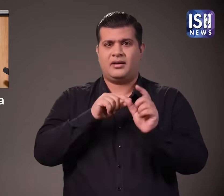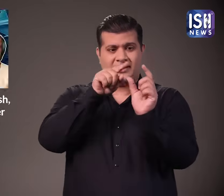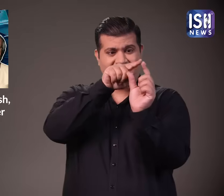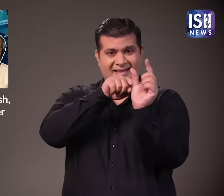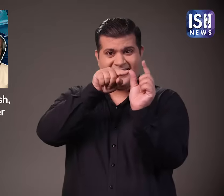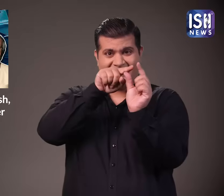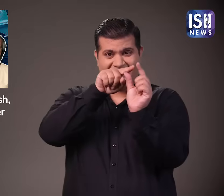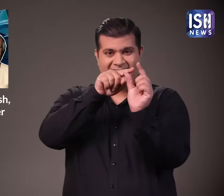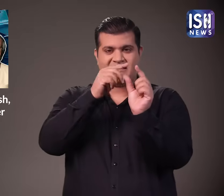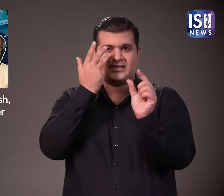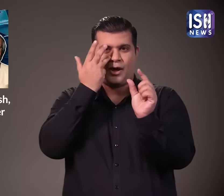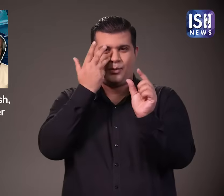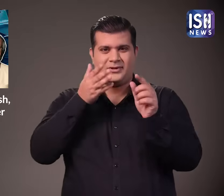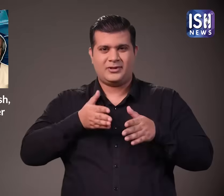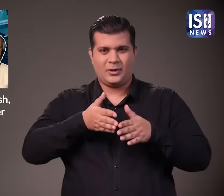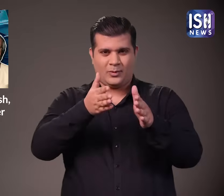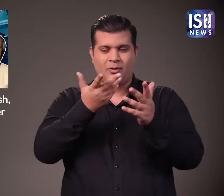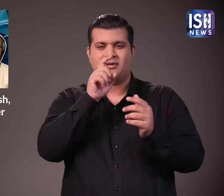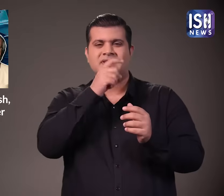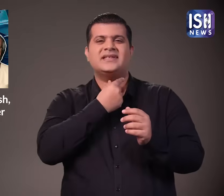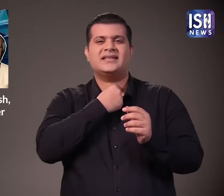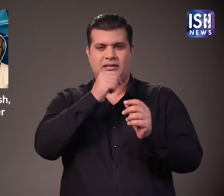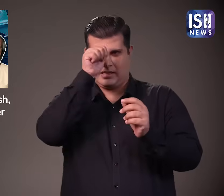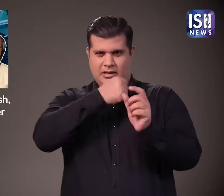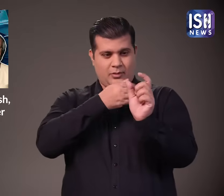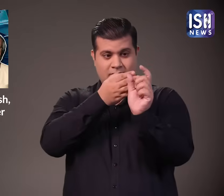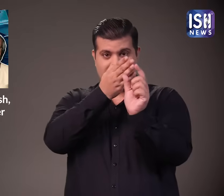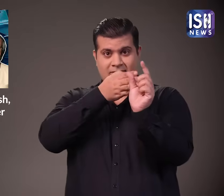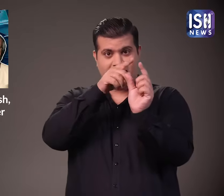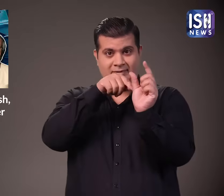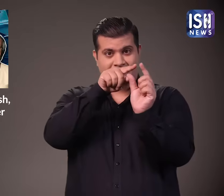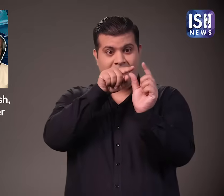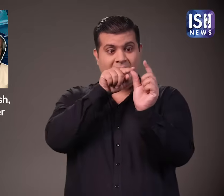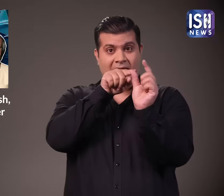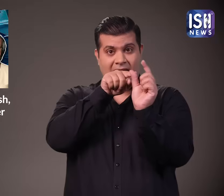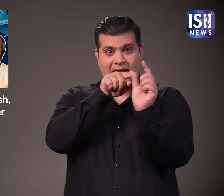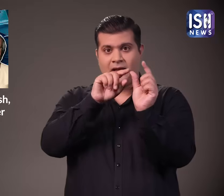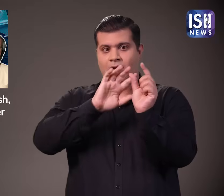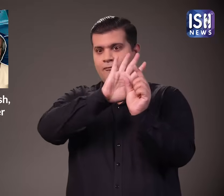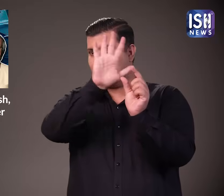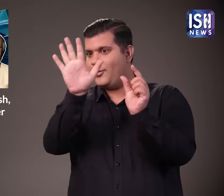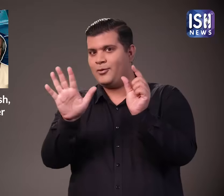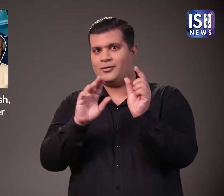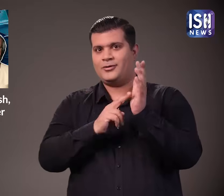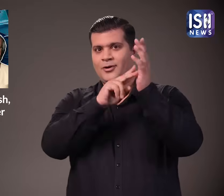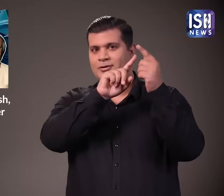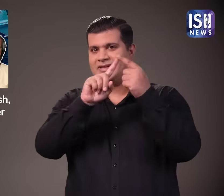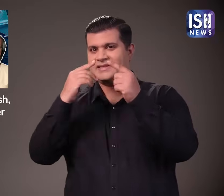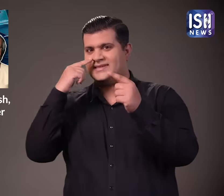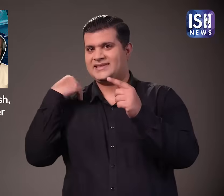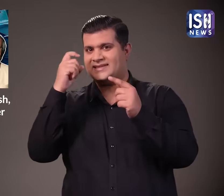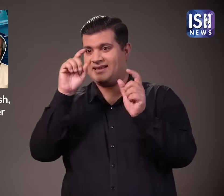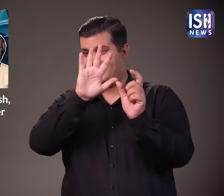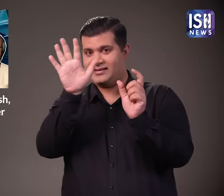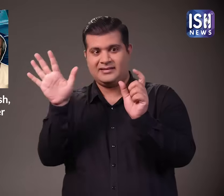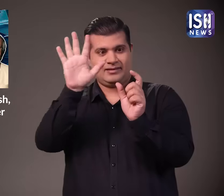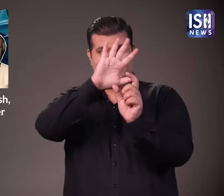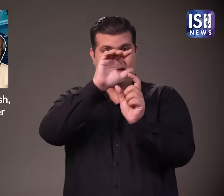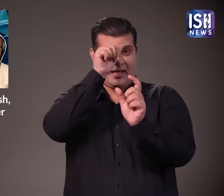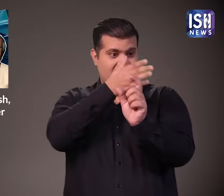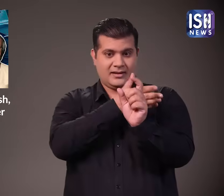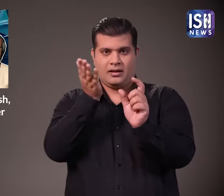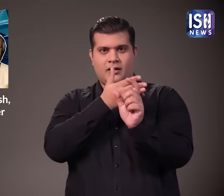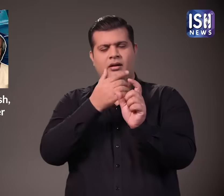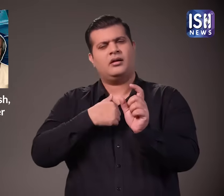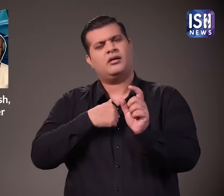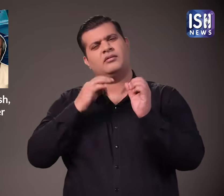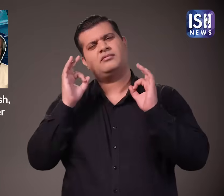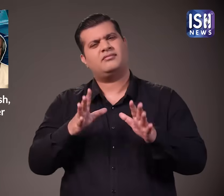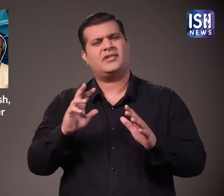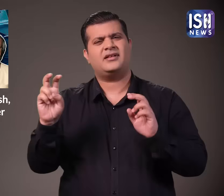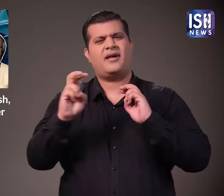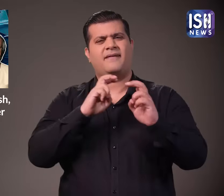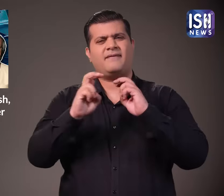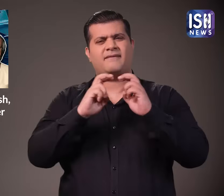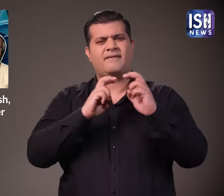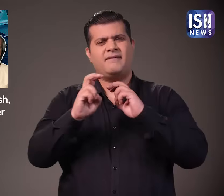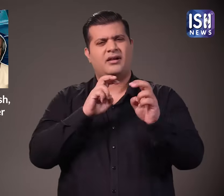Siliguri Corridor connects the rest of India with the Northeastern states and makes traveling easy.